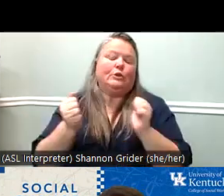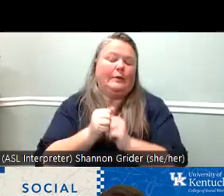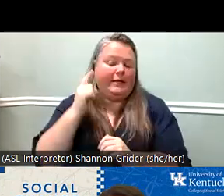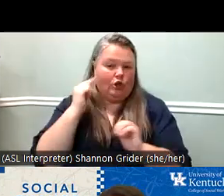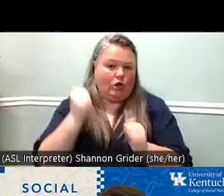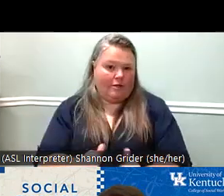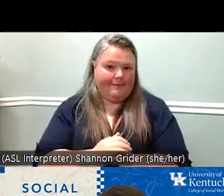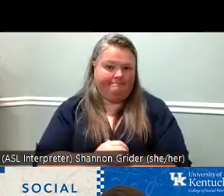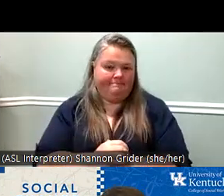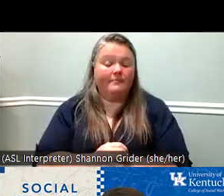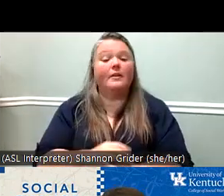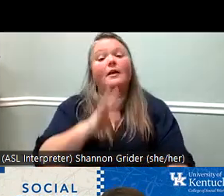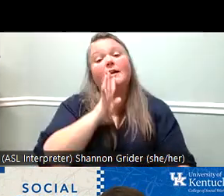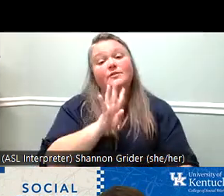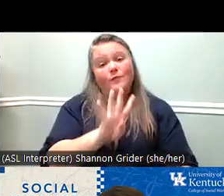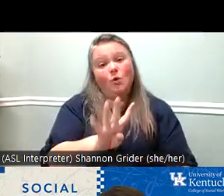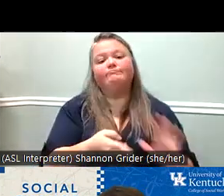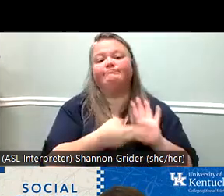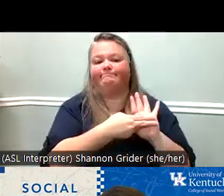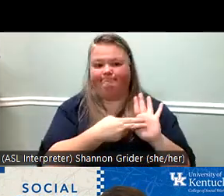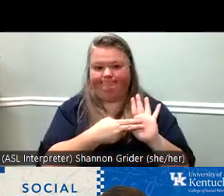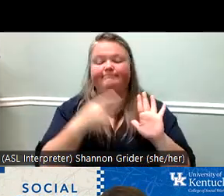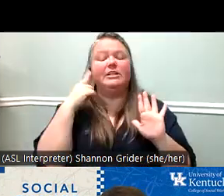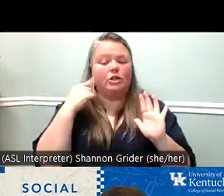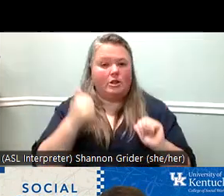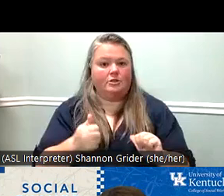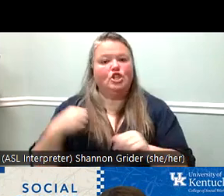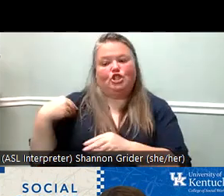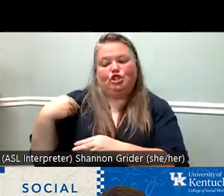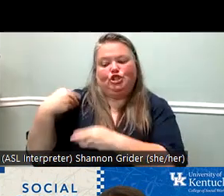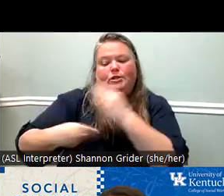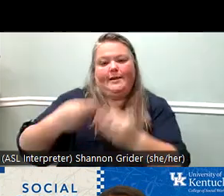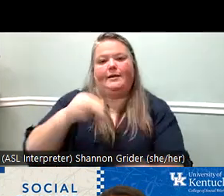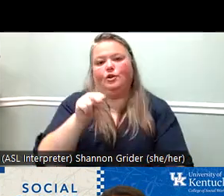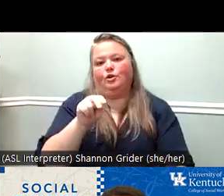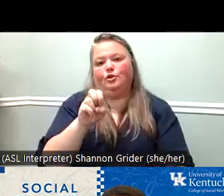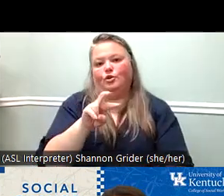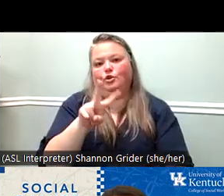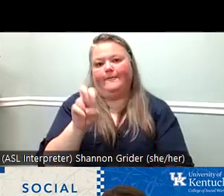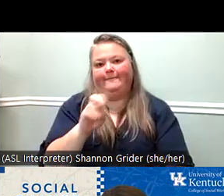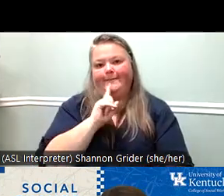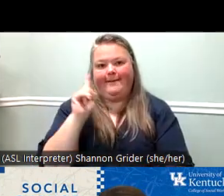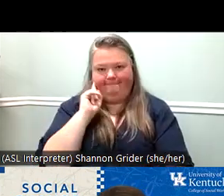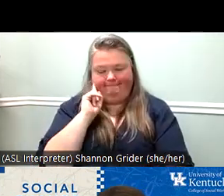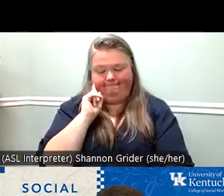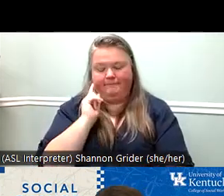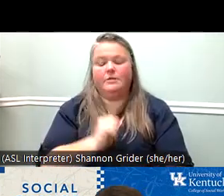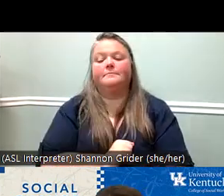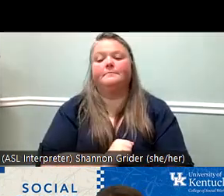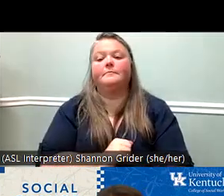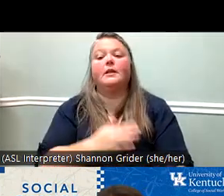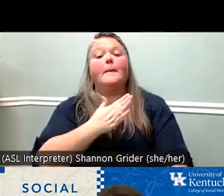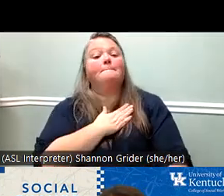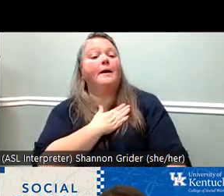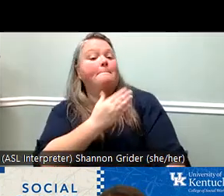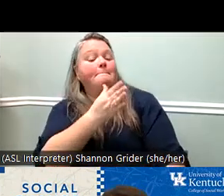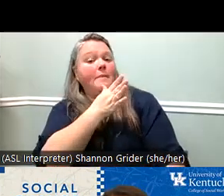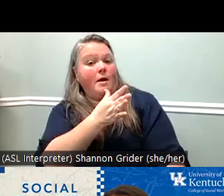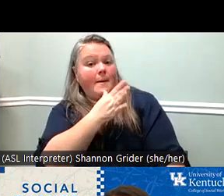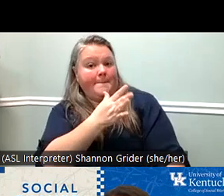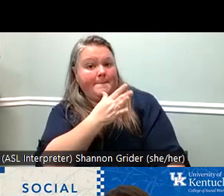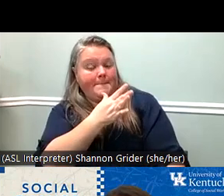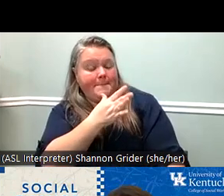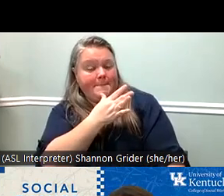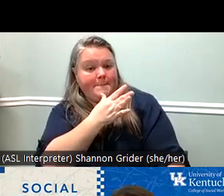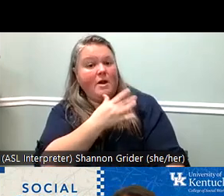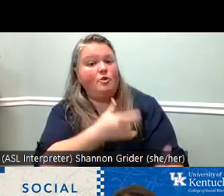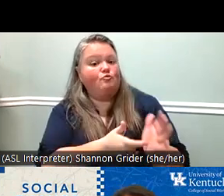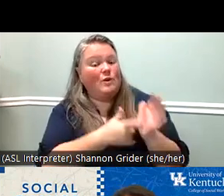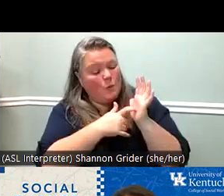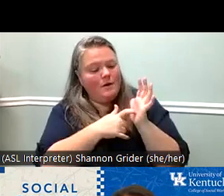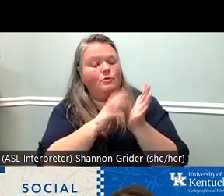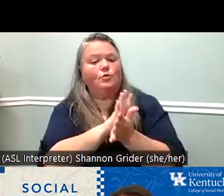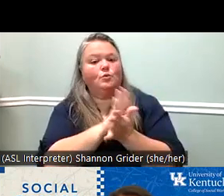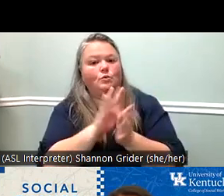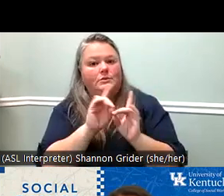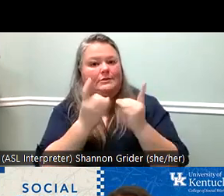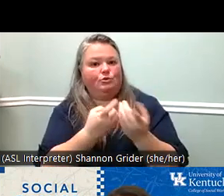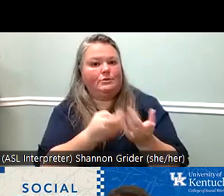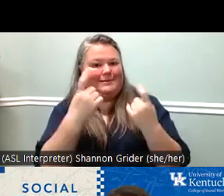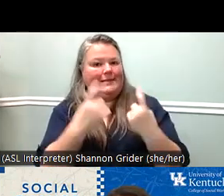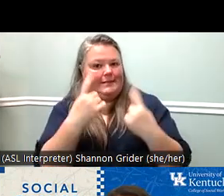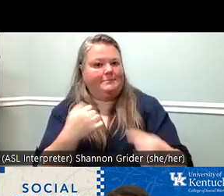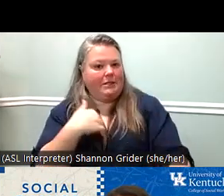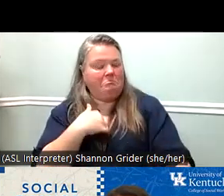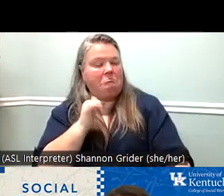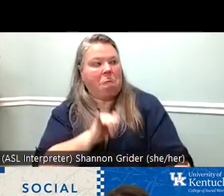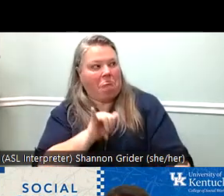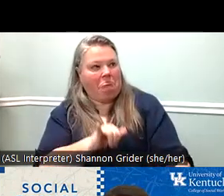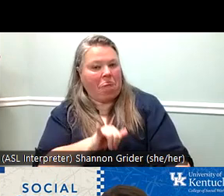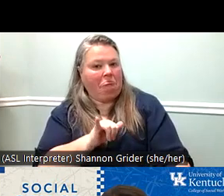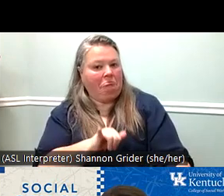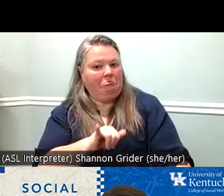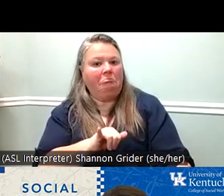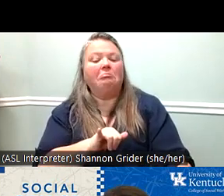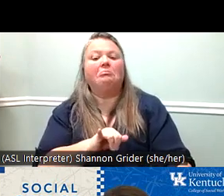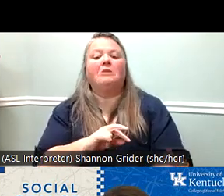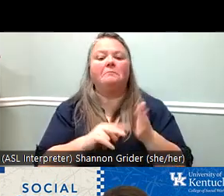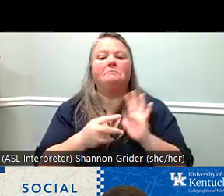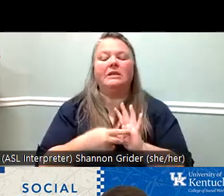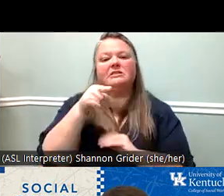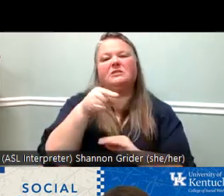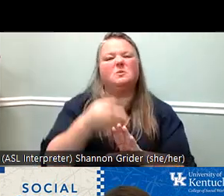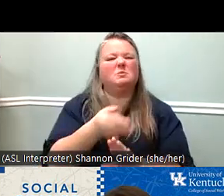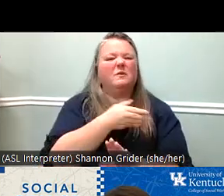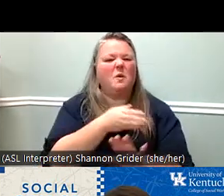MY RESEARCH FOCUS AND THEN ONE OF THE RESEARCH PROJECTS I'M WORKING ON, WHICH IS THE LIVING WELL WITH HEARING LOSS STUDY. SO I HAVE AN EXTENSIVE, EXTENSIVE